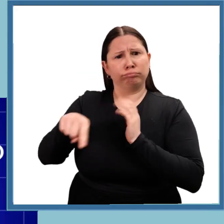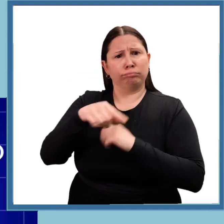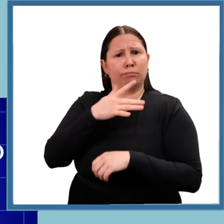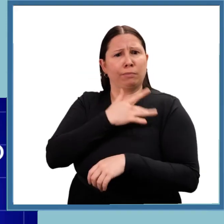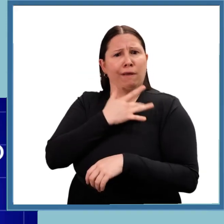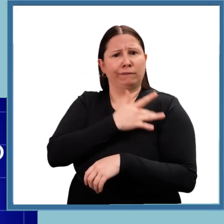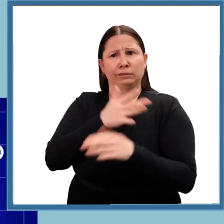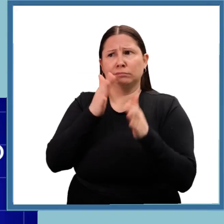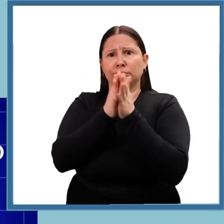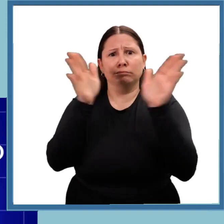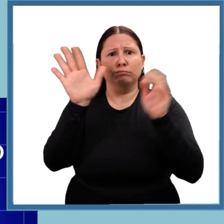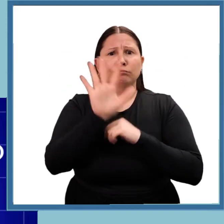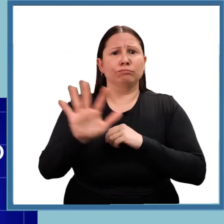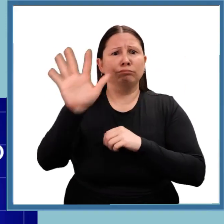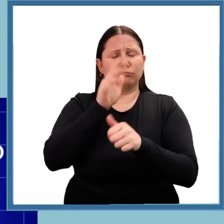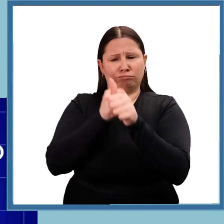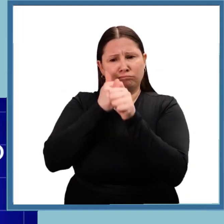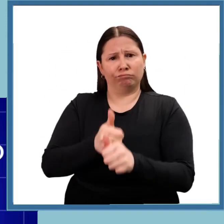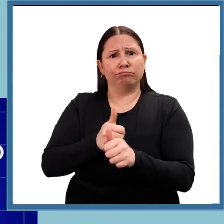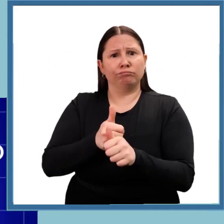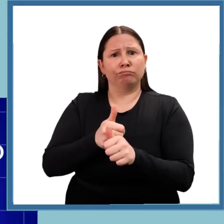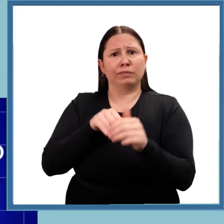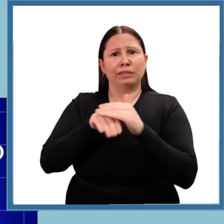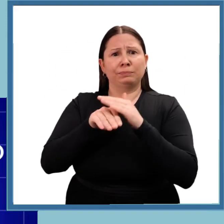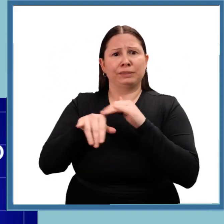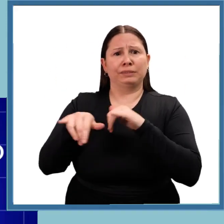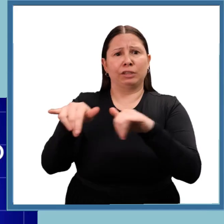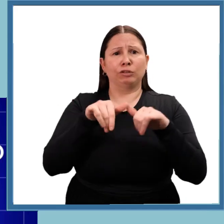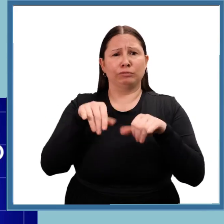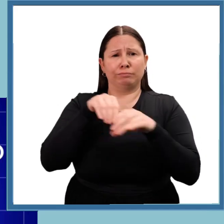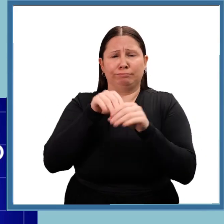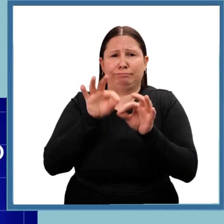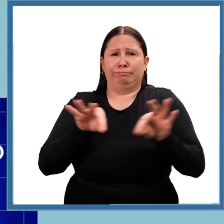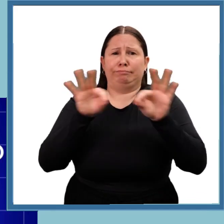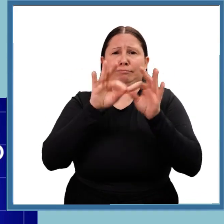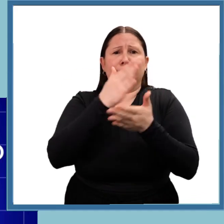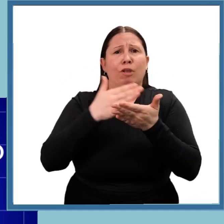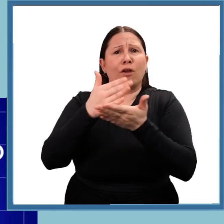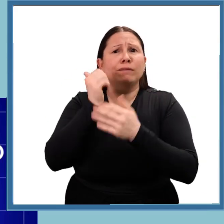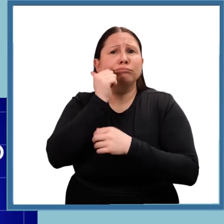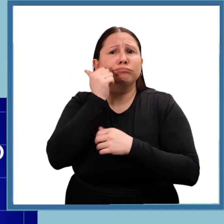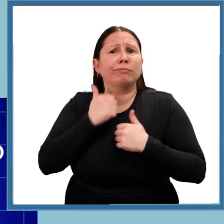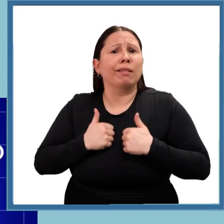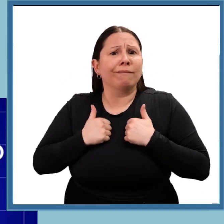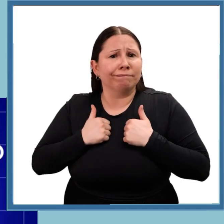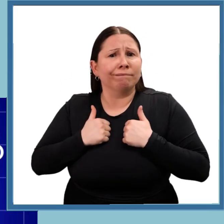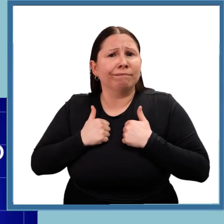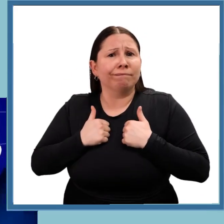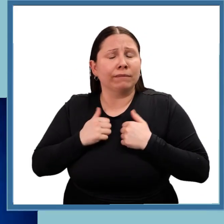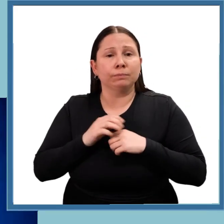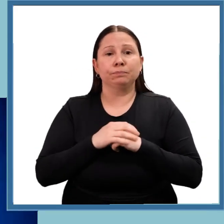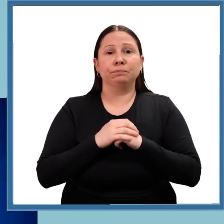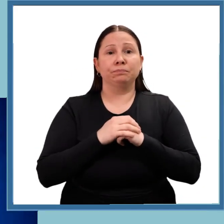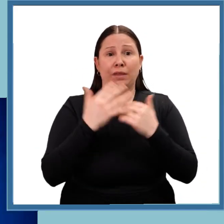the Government of Ontario is developing, implementing and enforcing mandatory province-wide accessibility standards